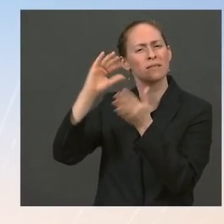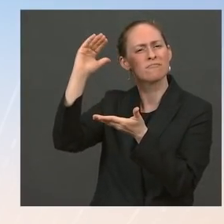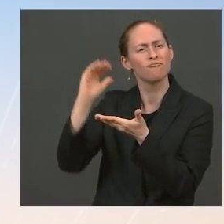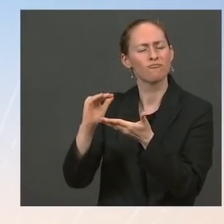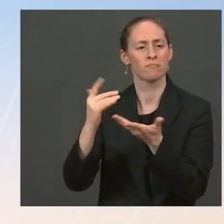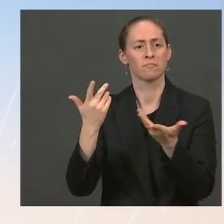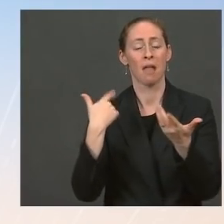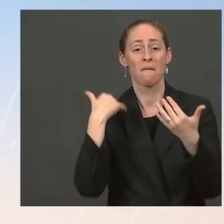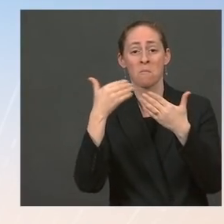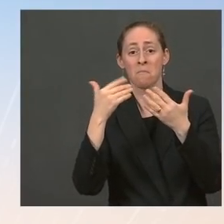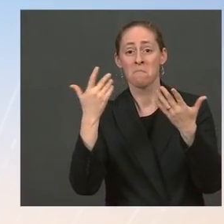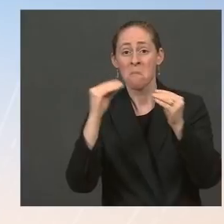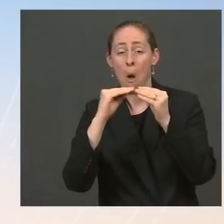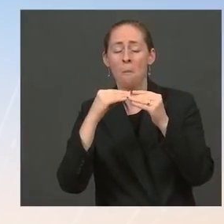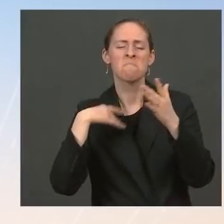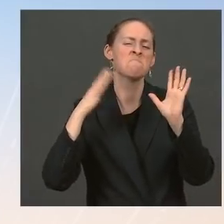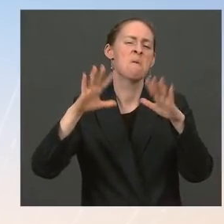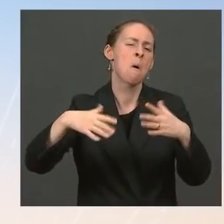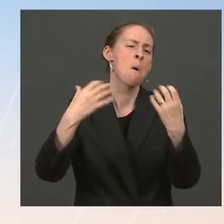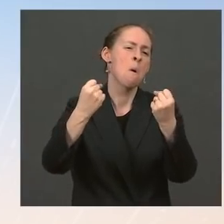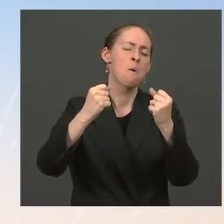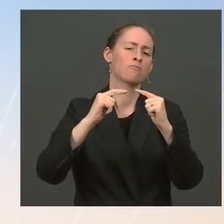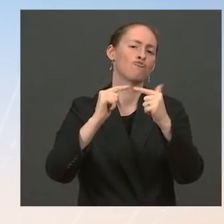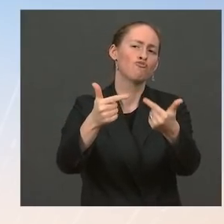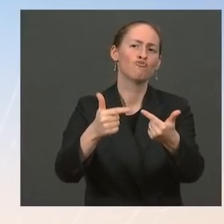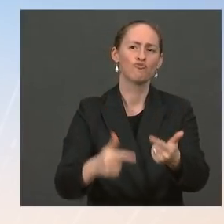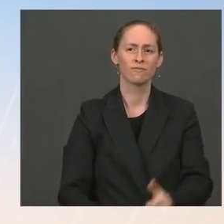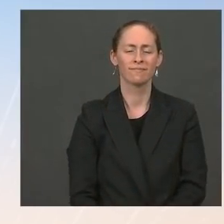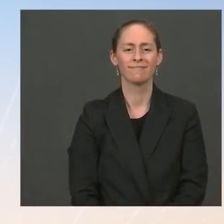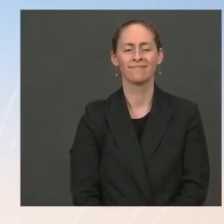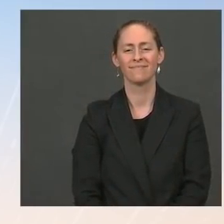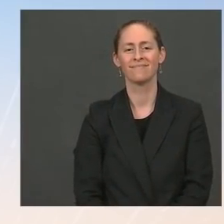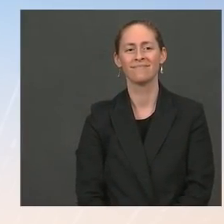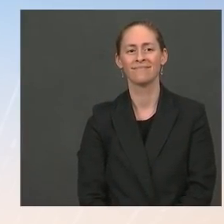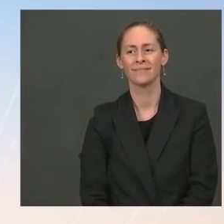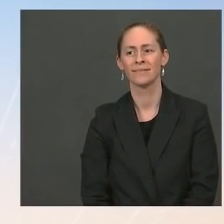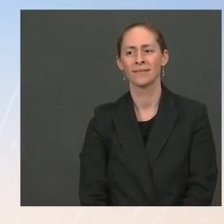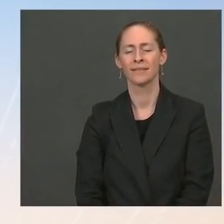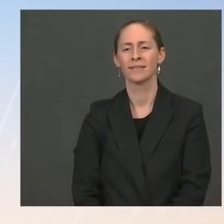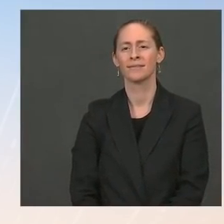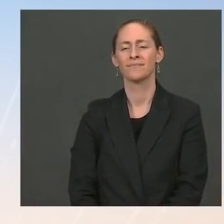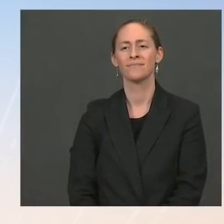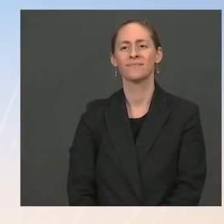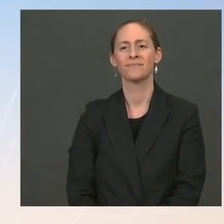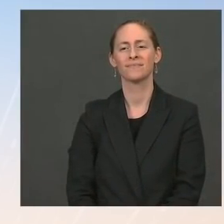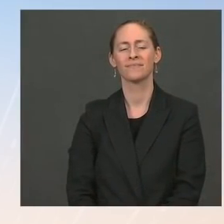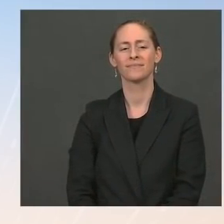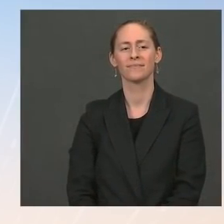The Press: Okay. Thank you. The President, just now, to Peter's question about the upcoming Beijing Games,